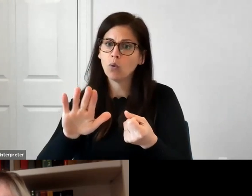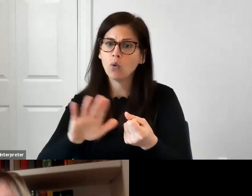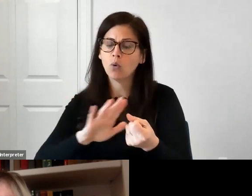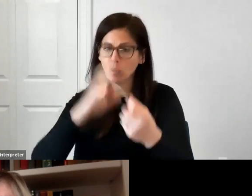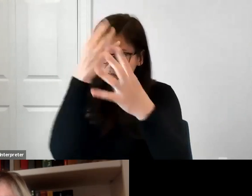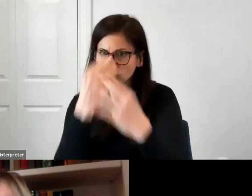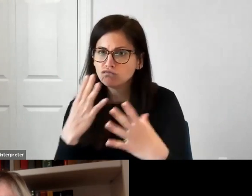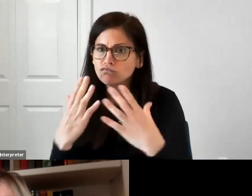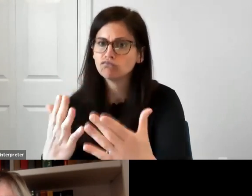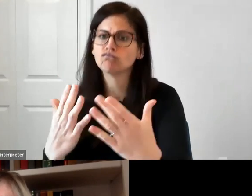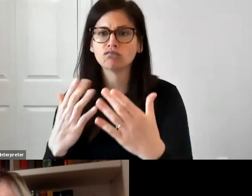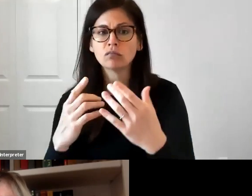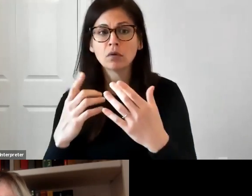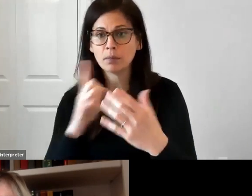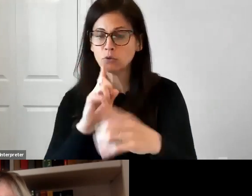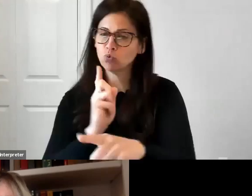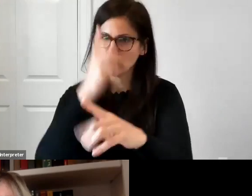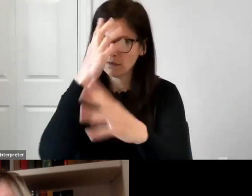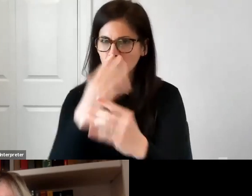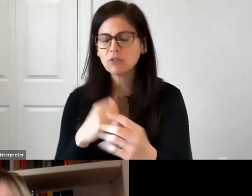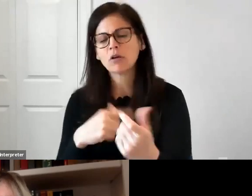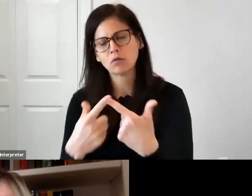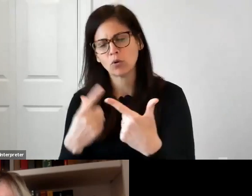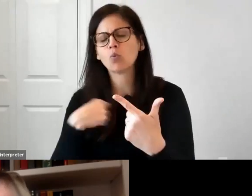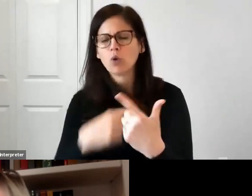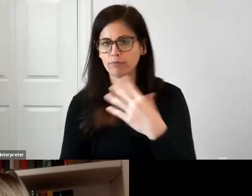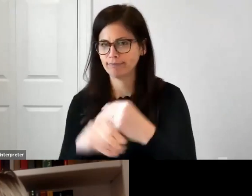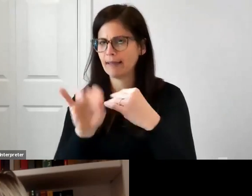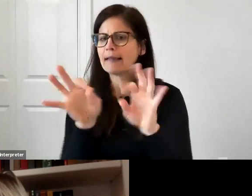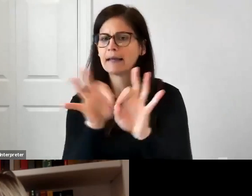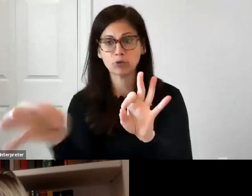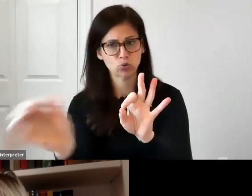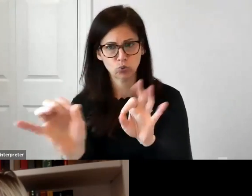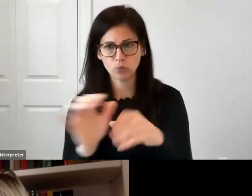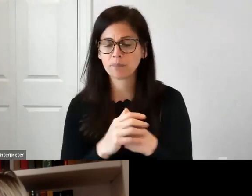that is something that we're doing as well. And at the end of the day, we're going to have